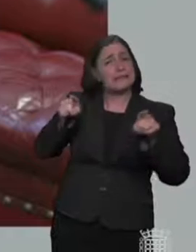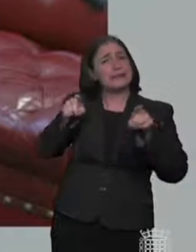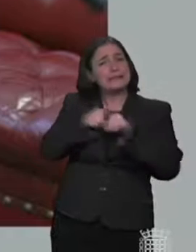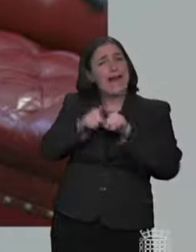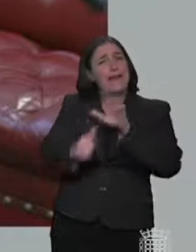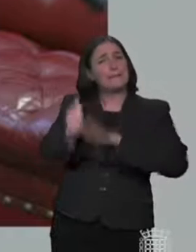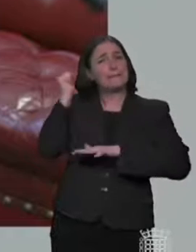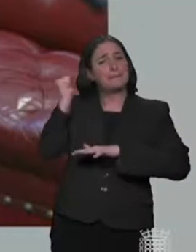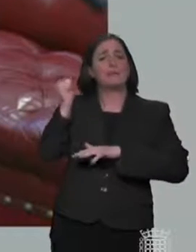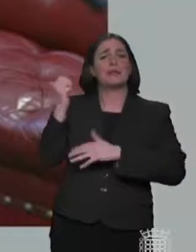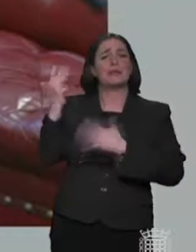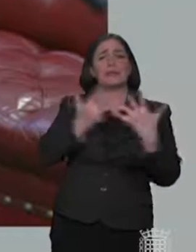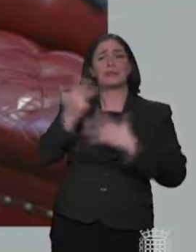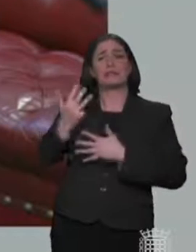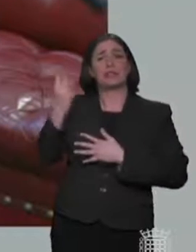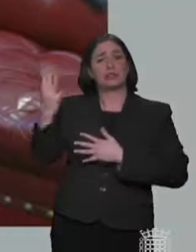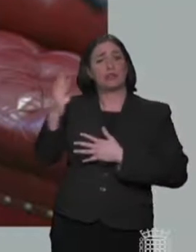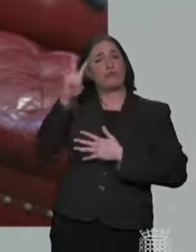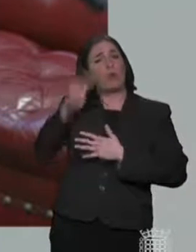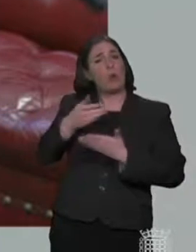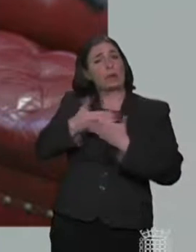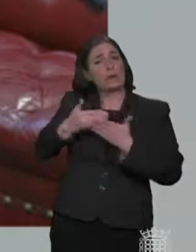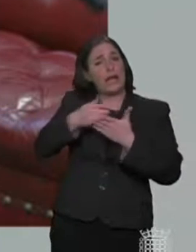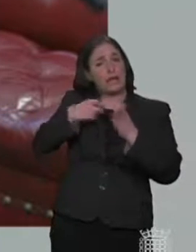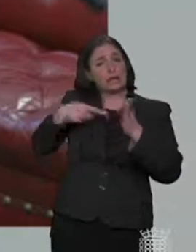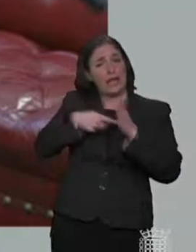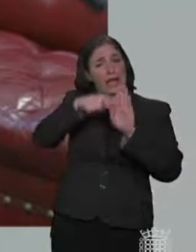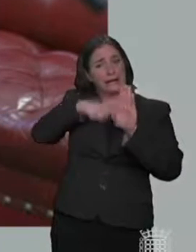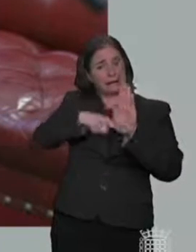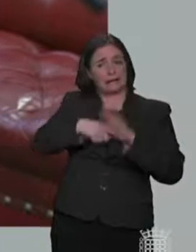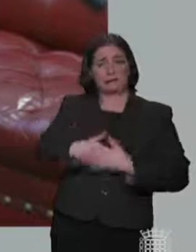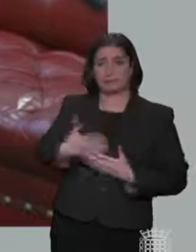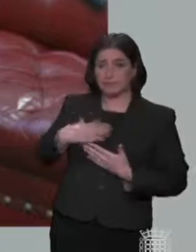recognition um i would like to thank the noble lord lord holmes for explaining the issues